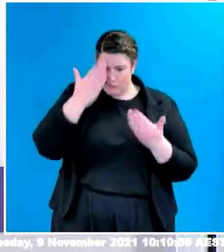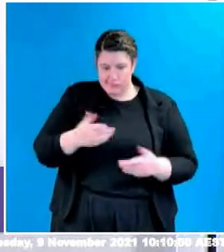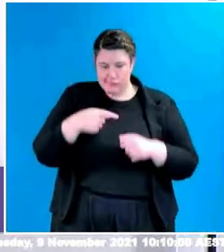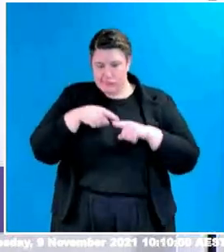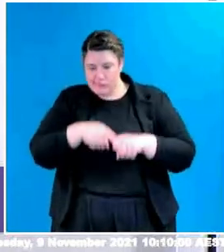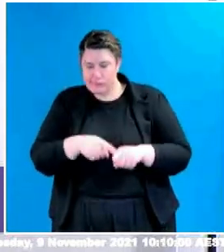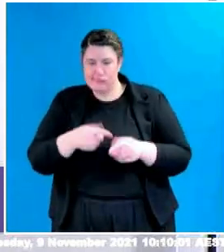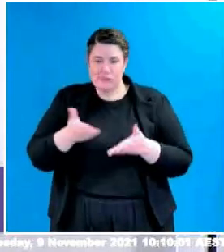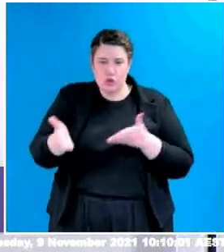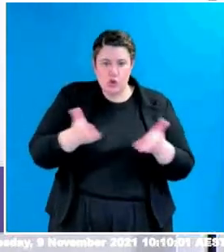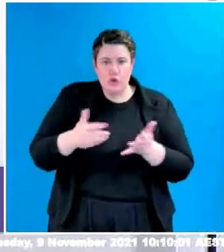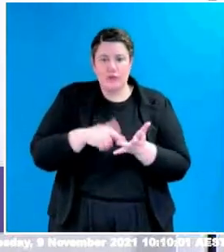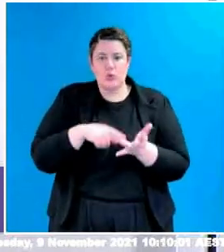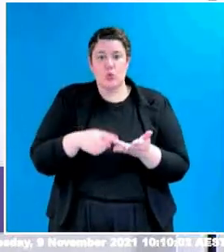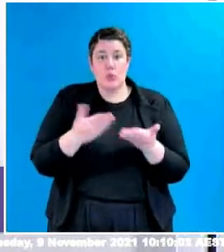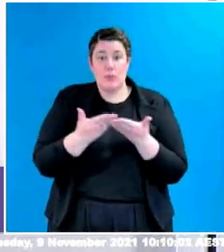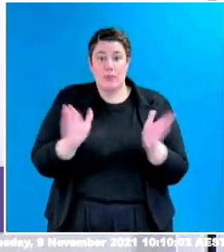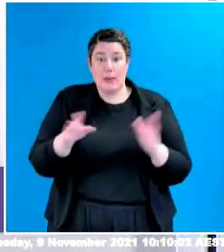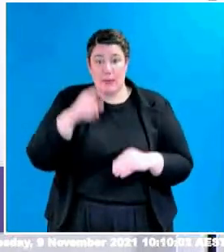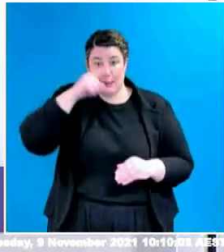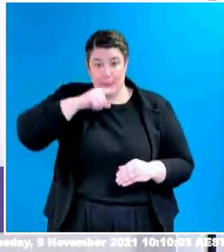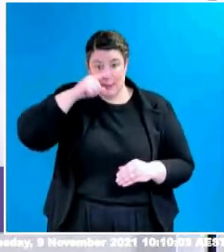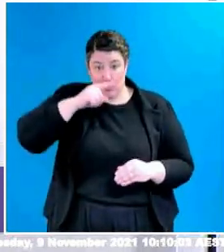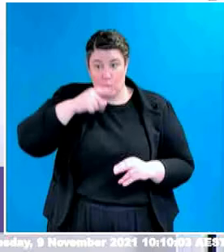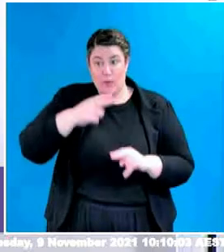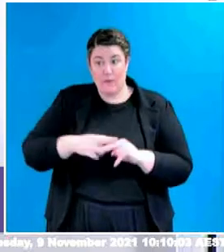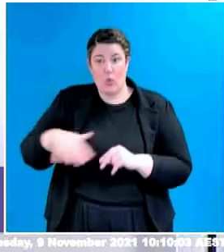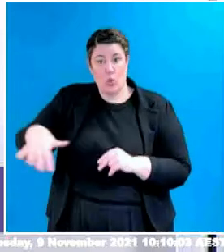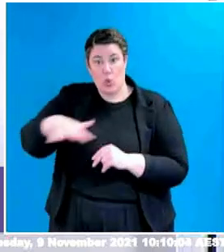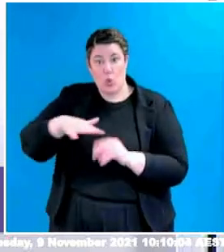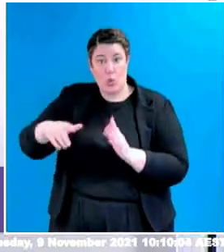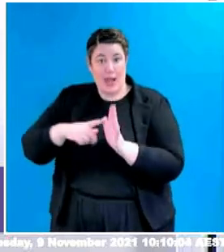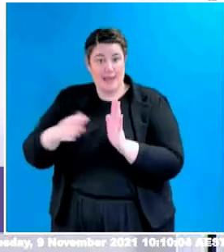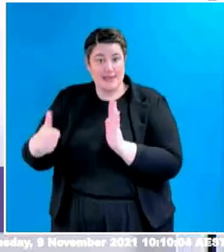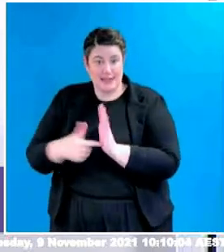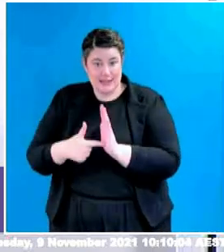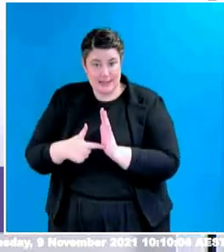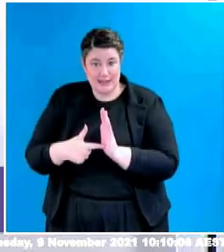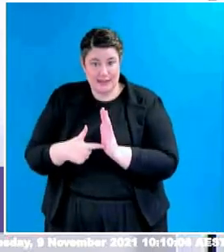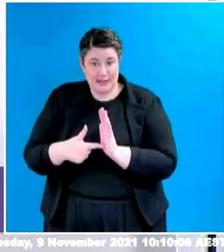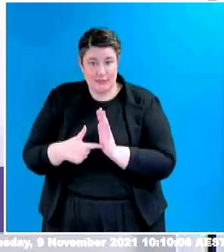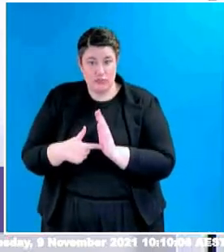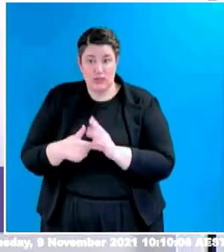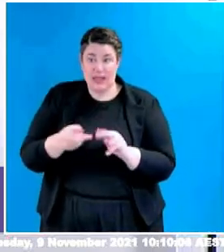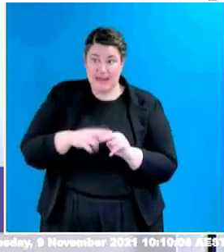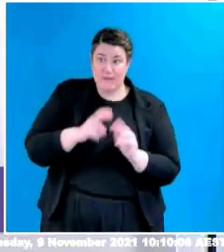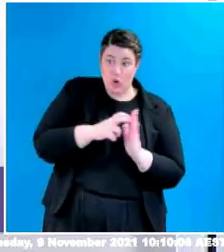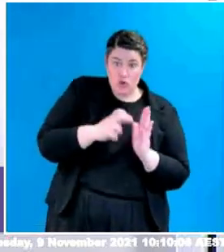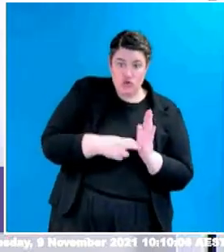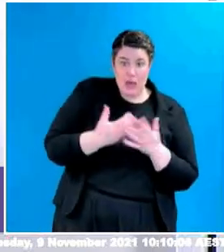when exercising those functions for the territory or a public authority, whether under contract or not.